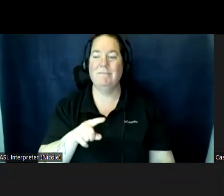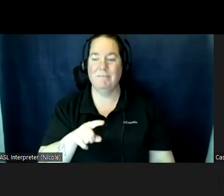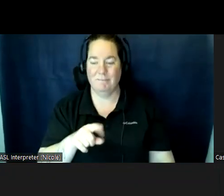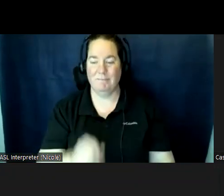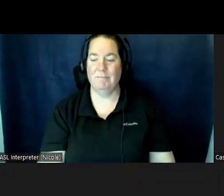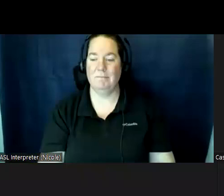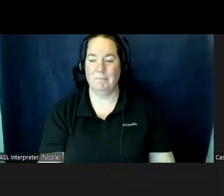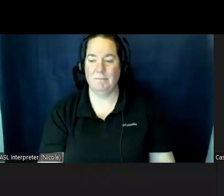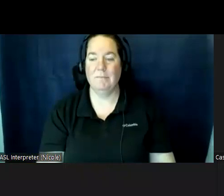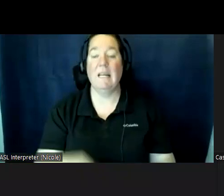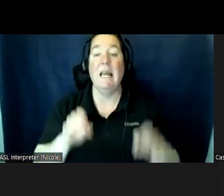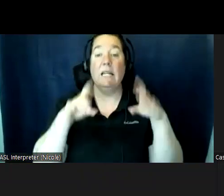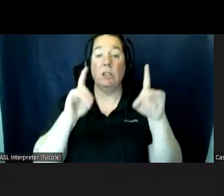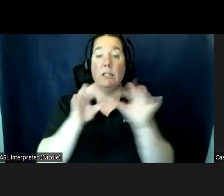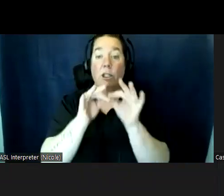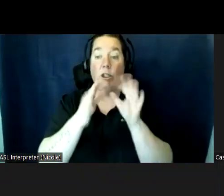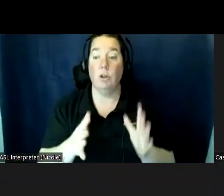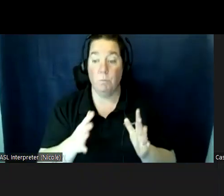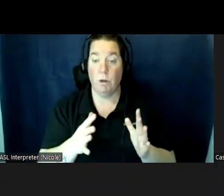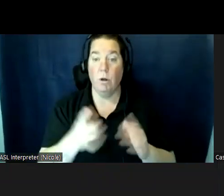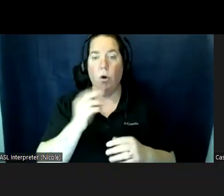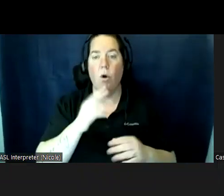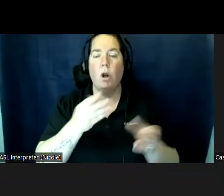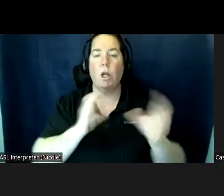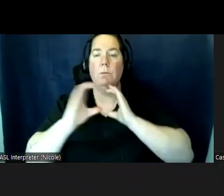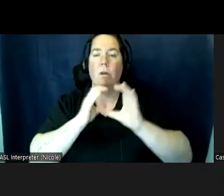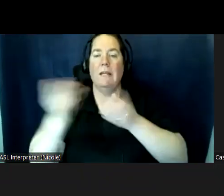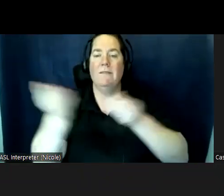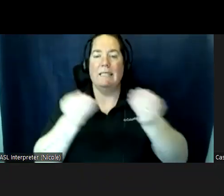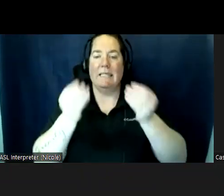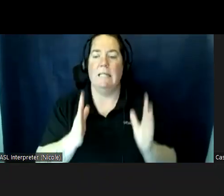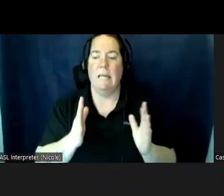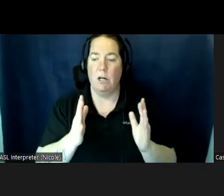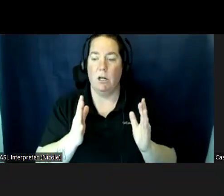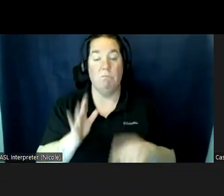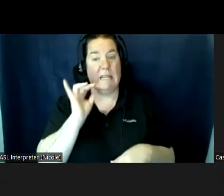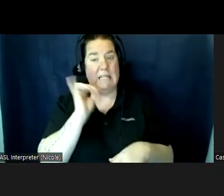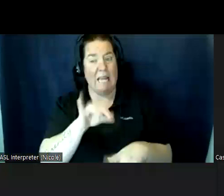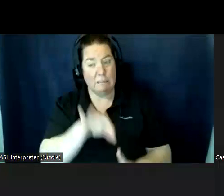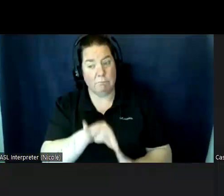Would an educational interpreter or communication facilitator be considered specialized instruction?